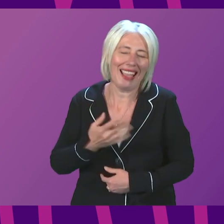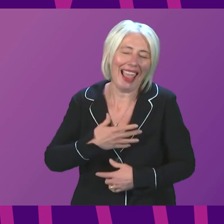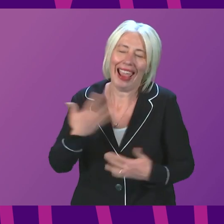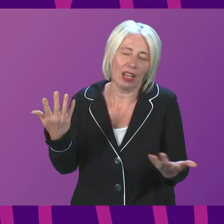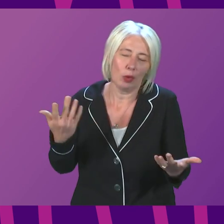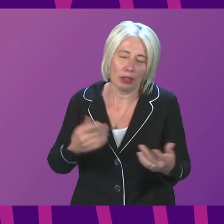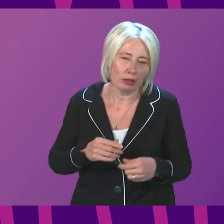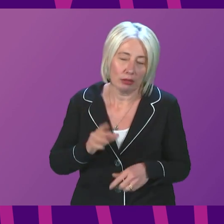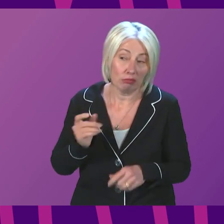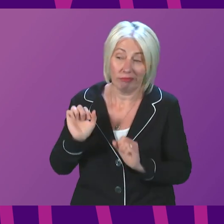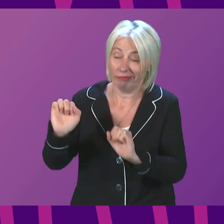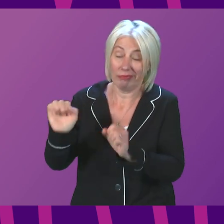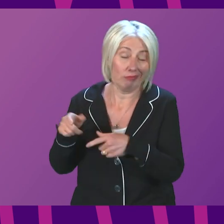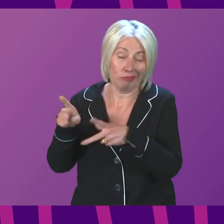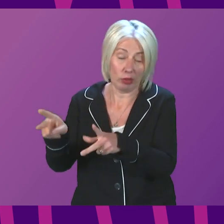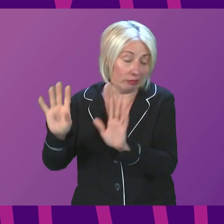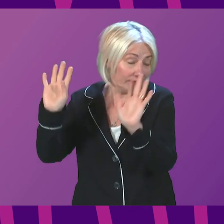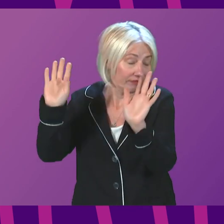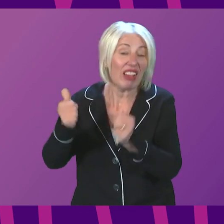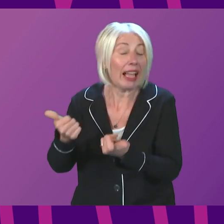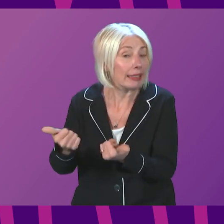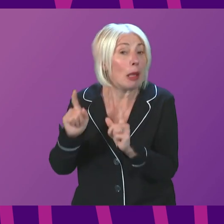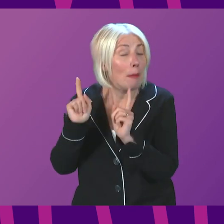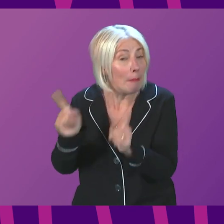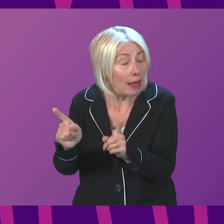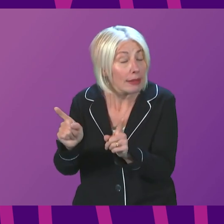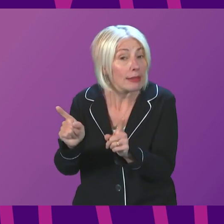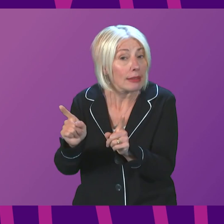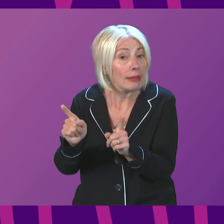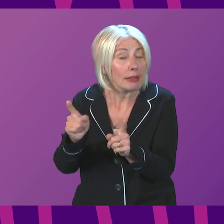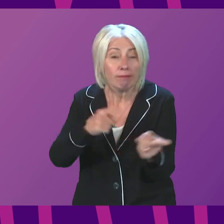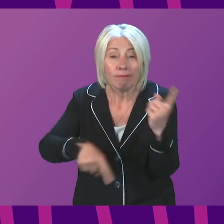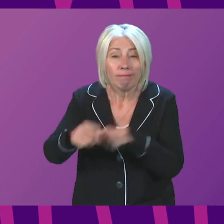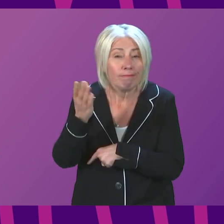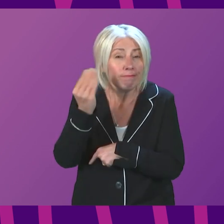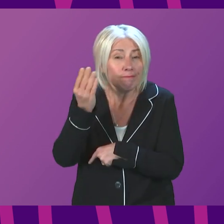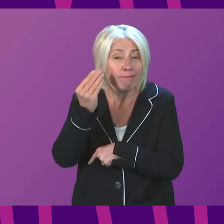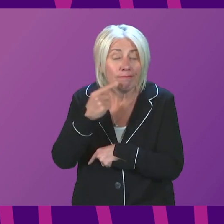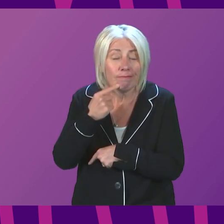is up to him—but I think that people who are listening will hear that I take the issues